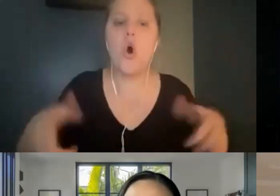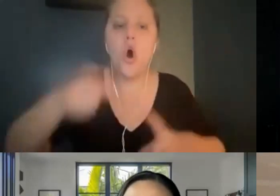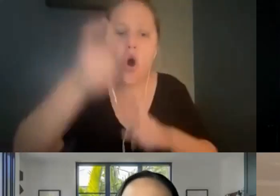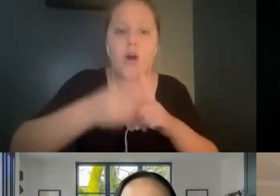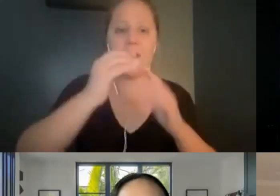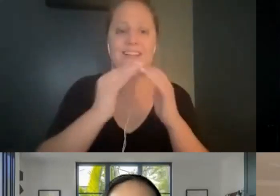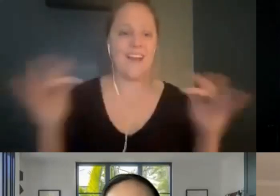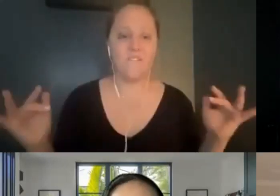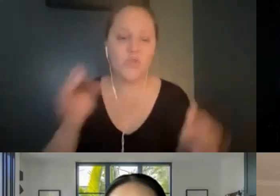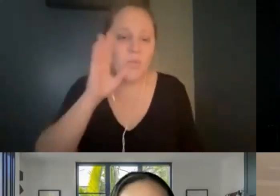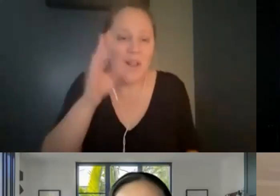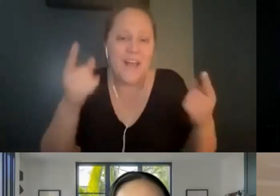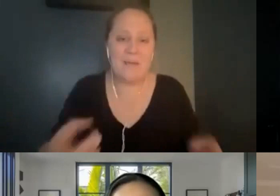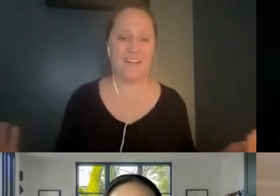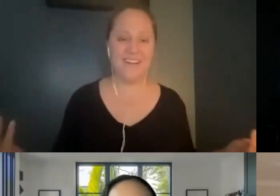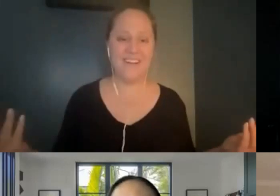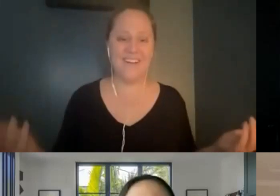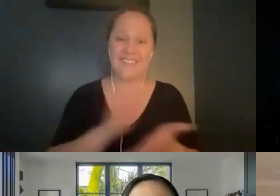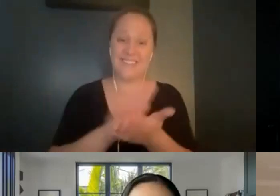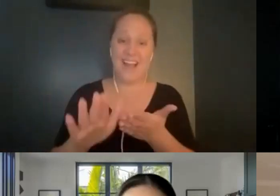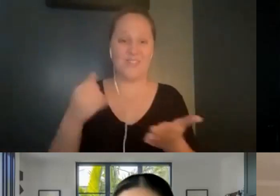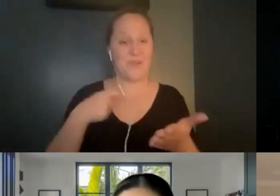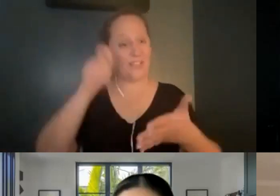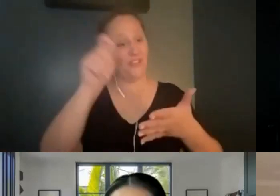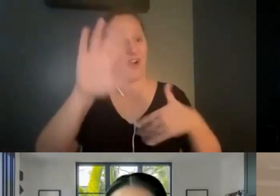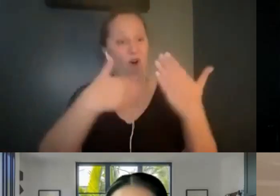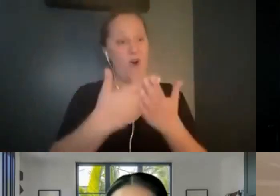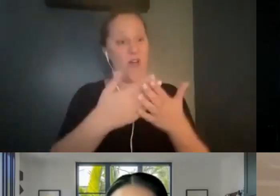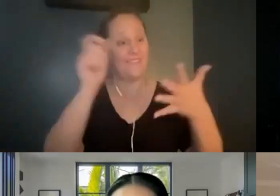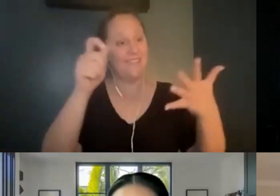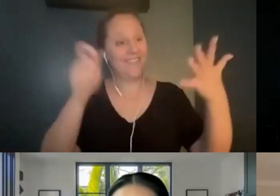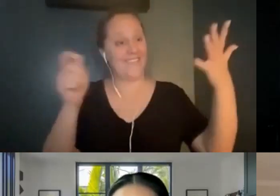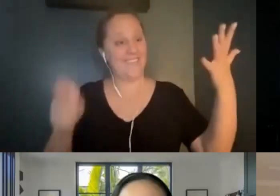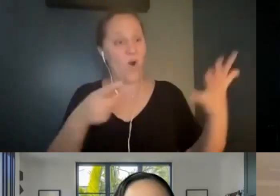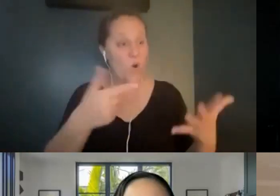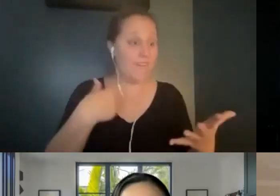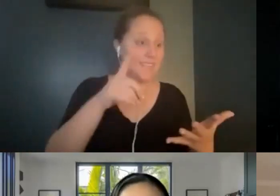So, it's very nice. It's kind of like checking more boxes, all in one, you know and if you...